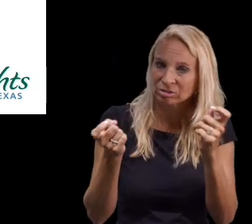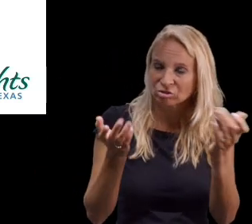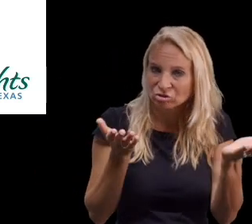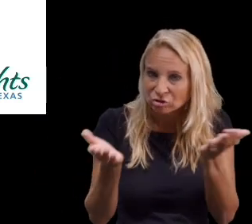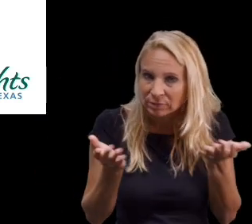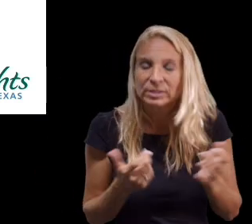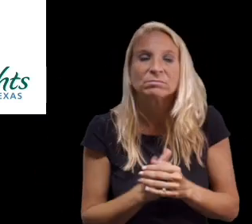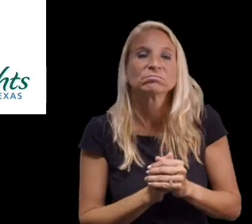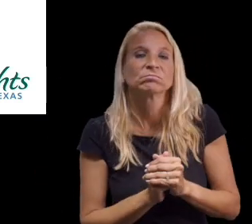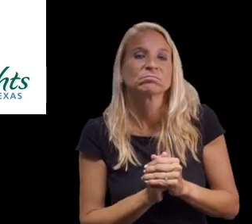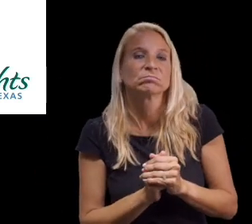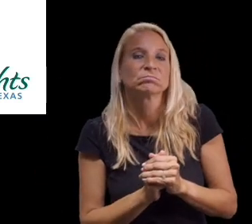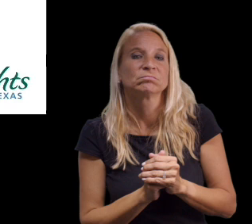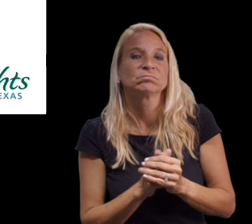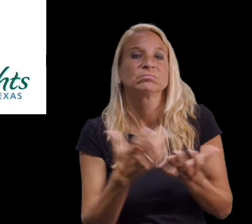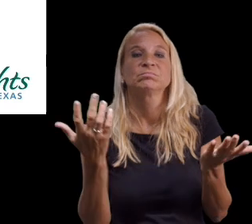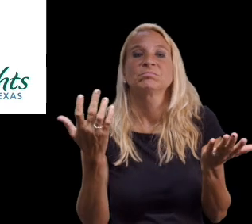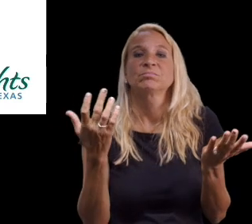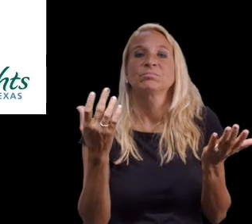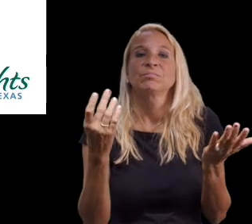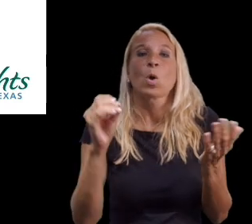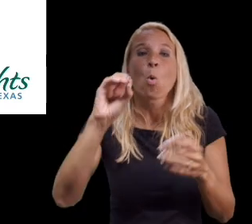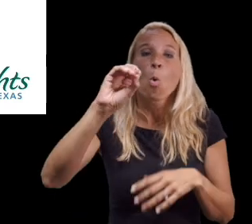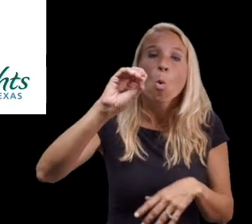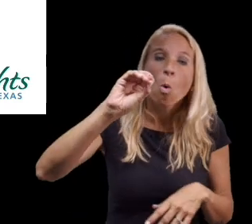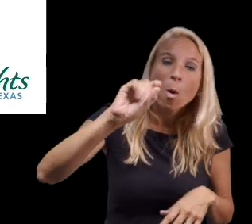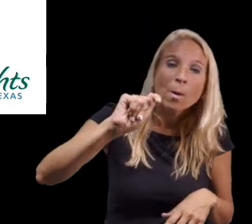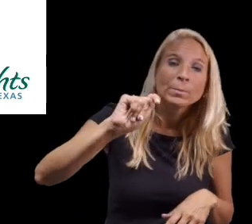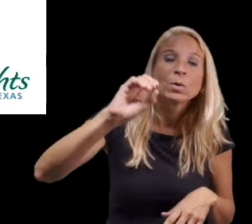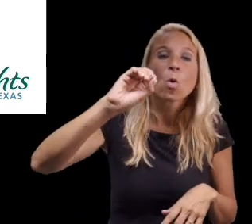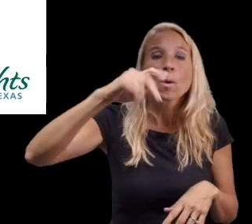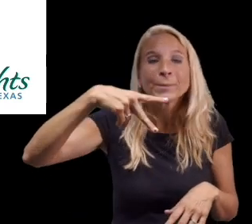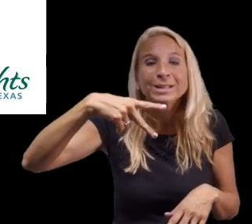financial management services, occupational, physical